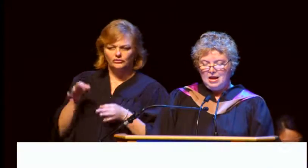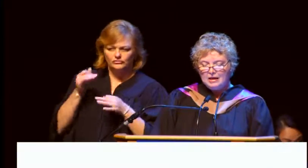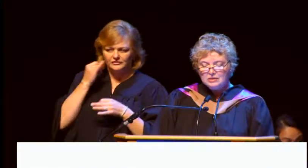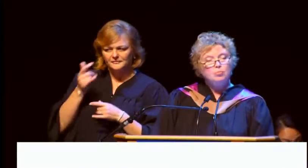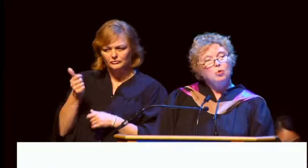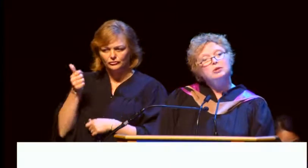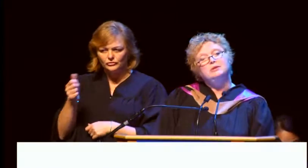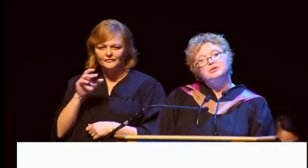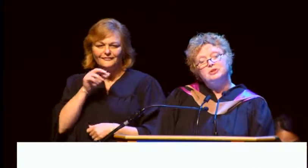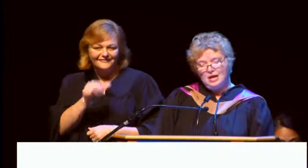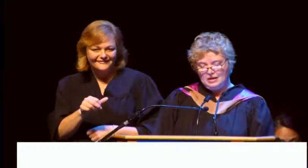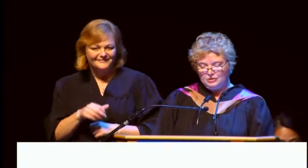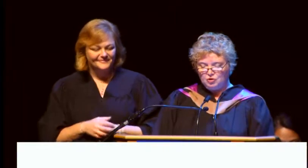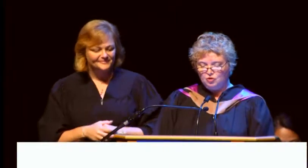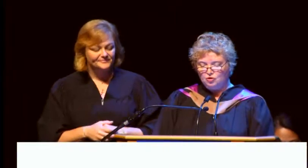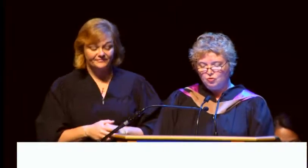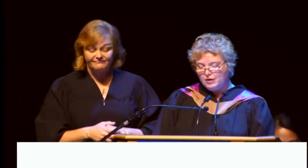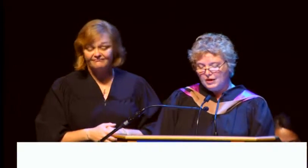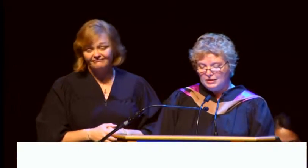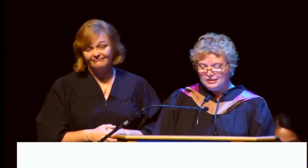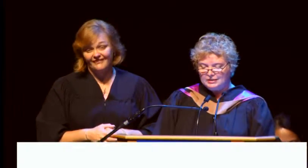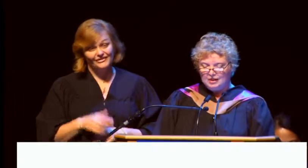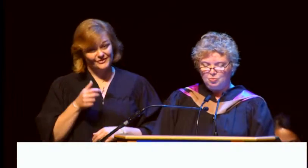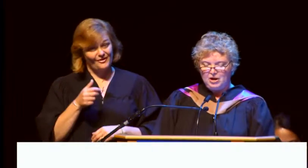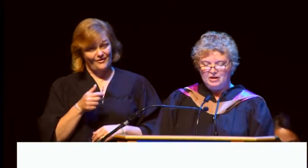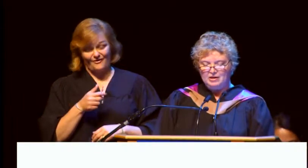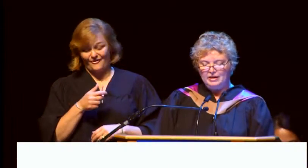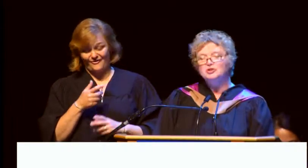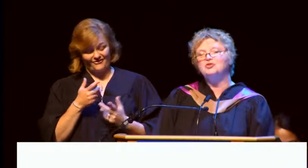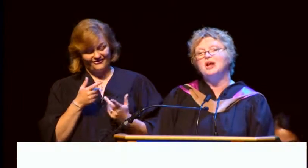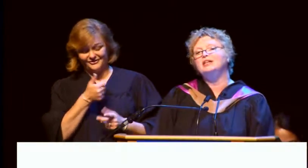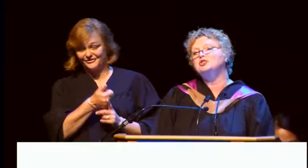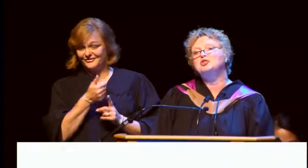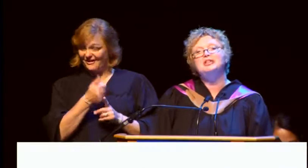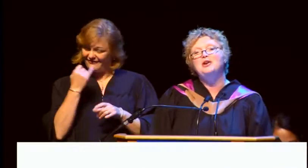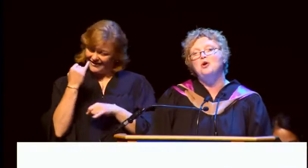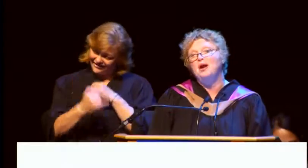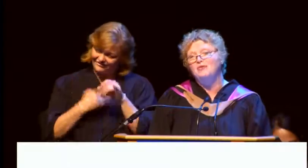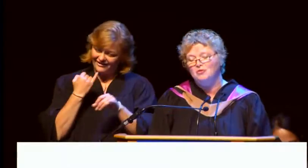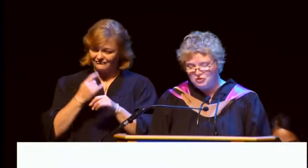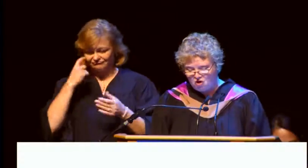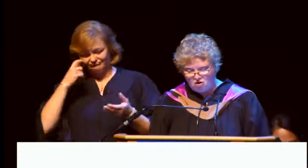AS IMPORTANT AS HER CRITICALLY CELEBRATED AND INTERNATIONALLY KNOWN EFFORTS ARE,